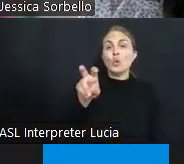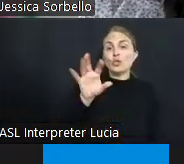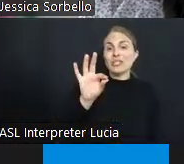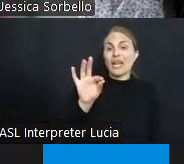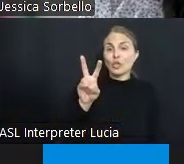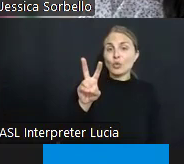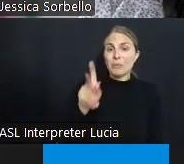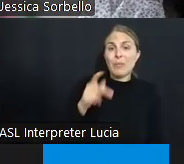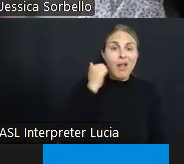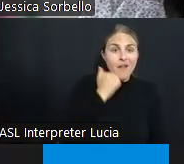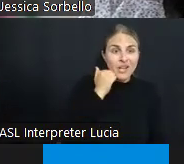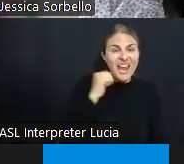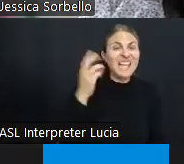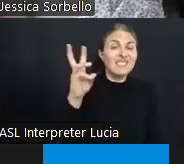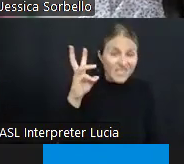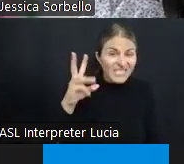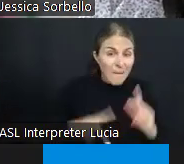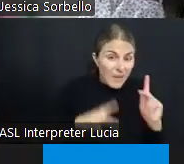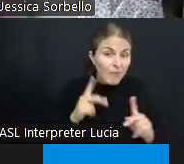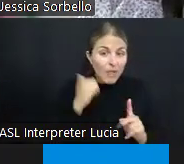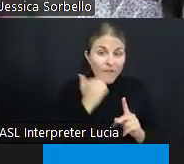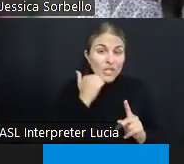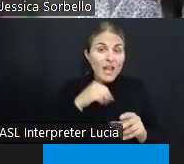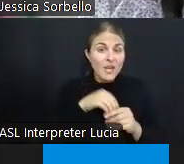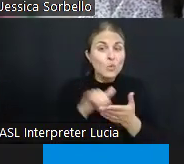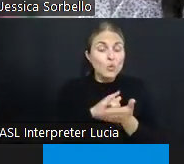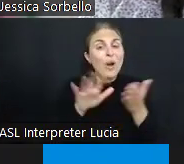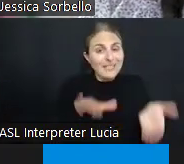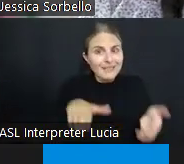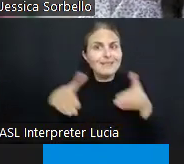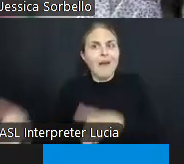people, you know, we mean parents, children,